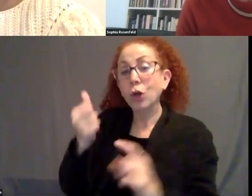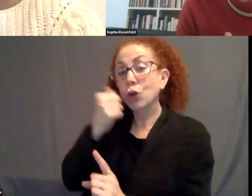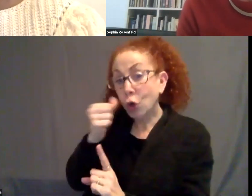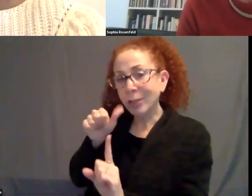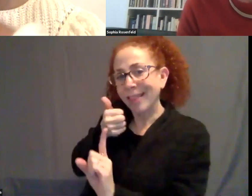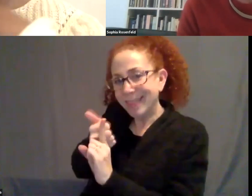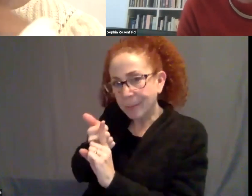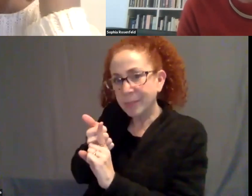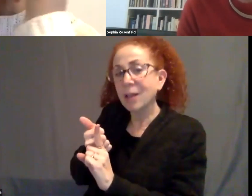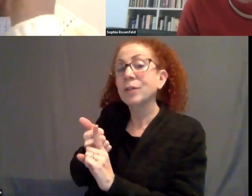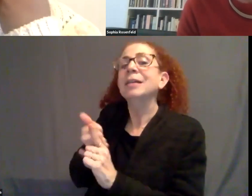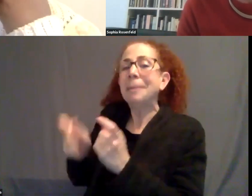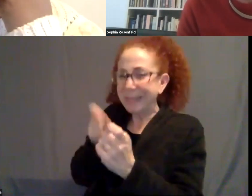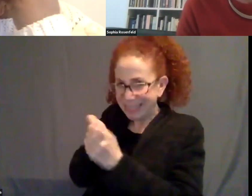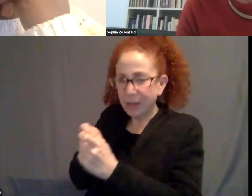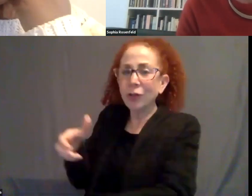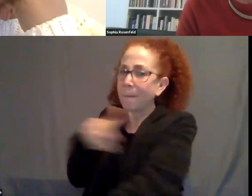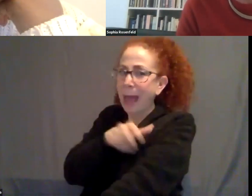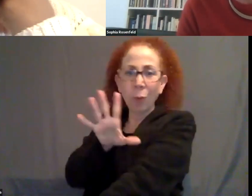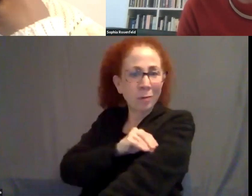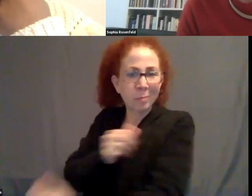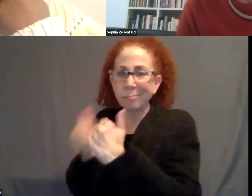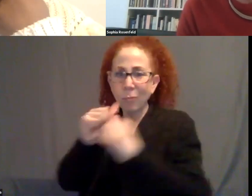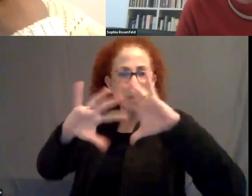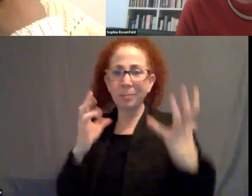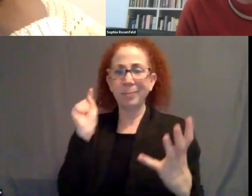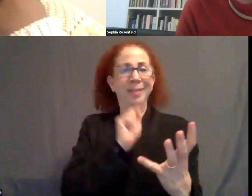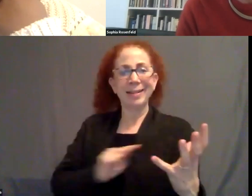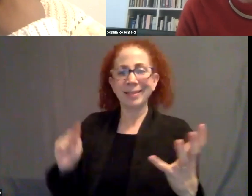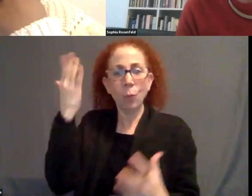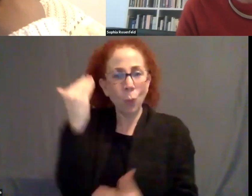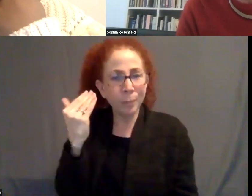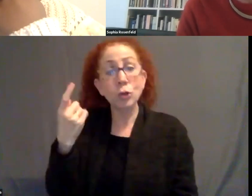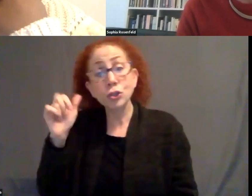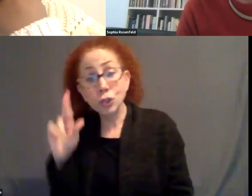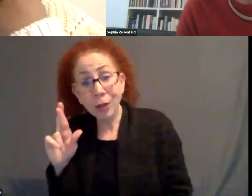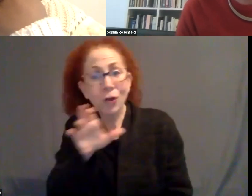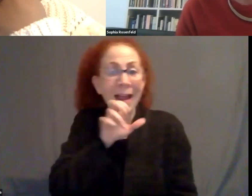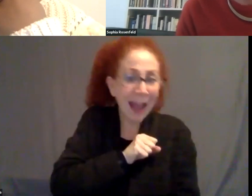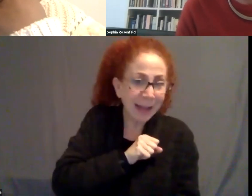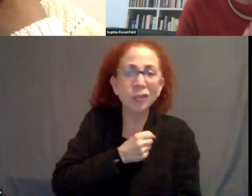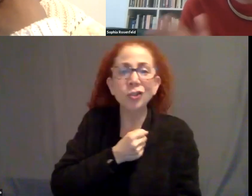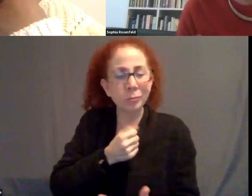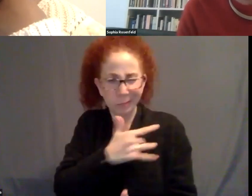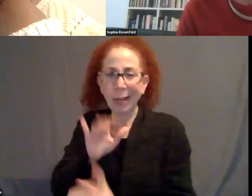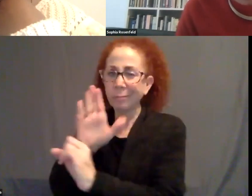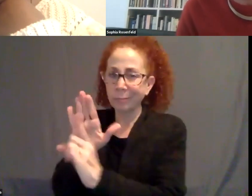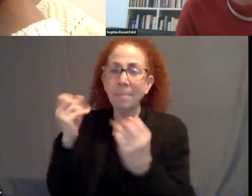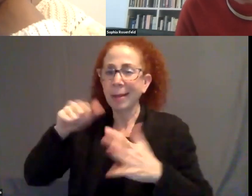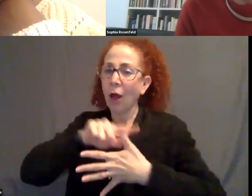disempowered in most places, by reasons of age and gender and many other factors, as well,